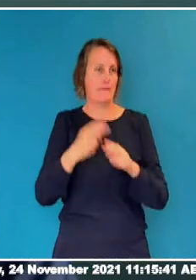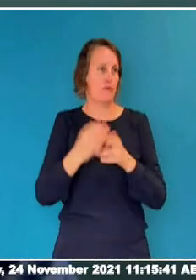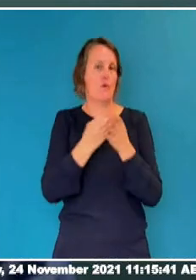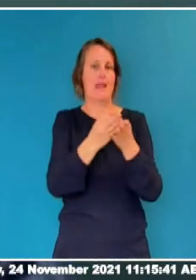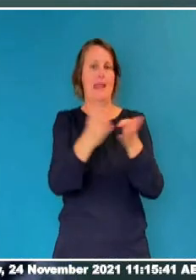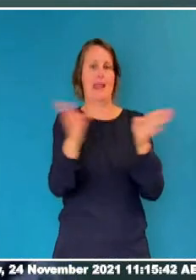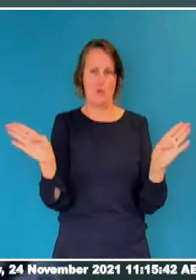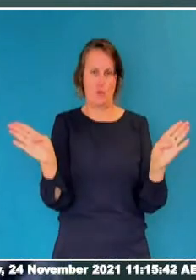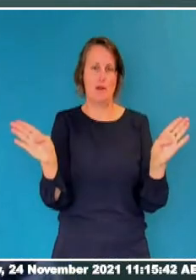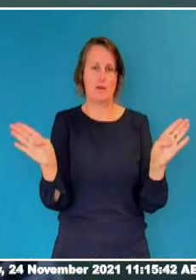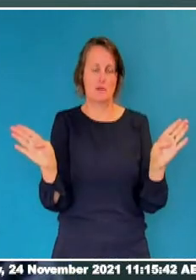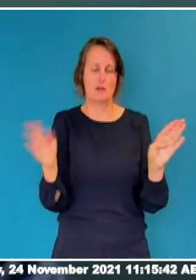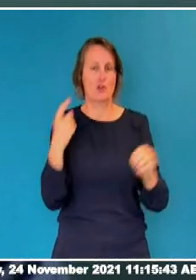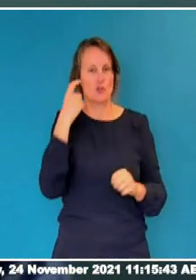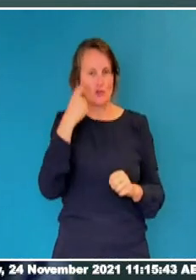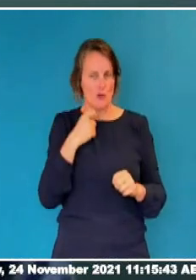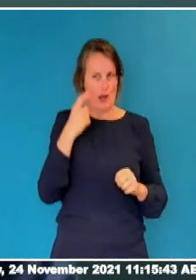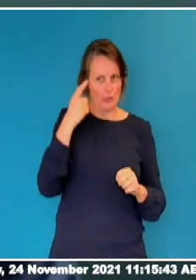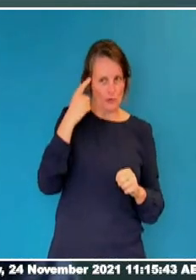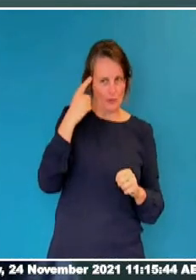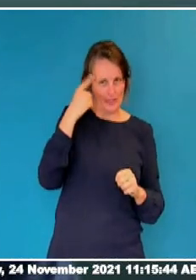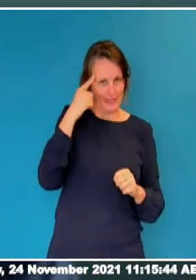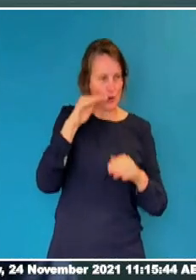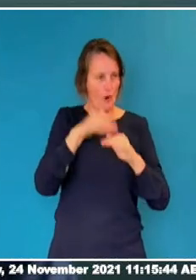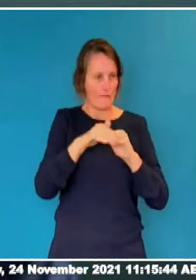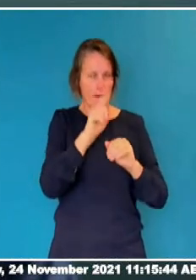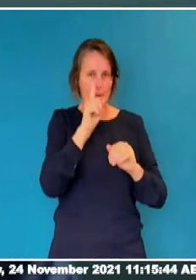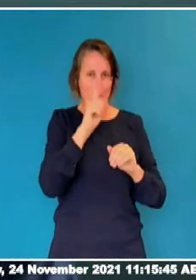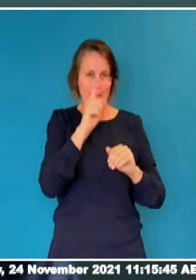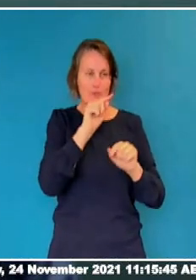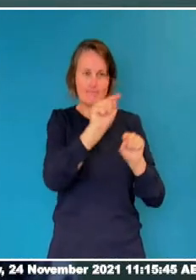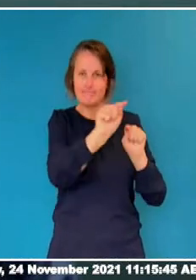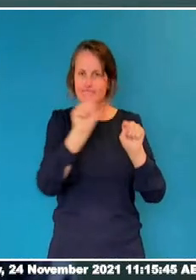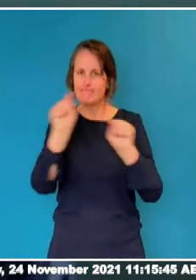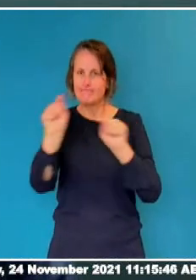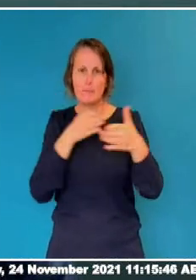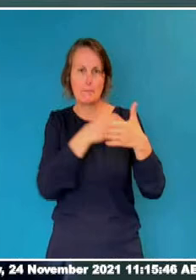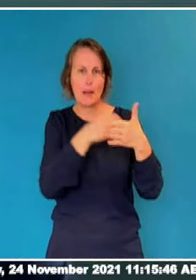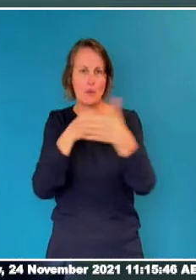trying to address some of those important barriers that might exist at that important